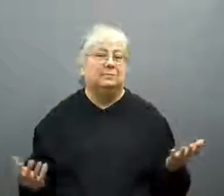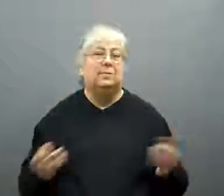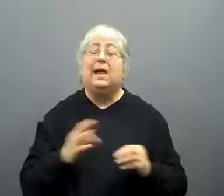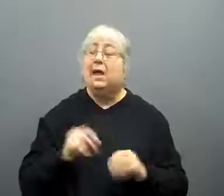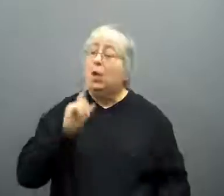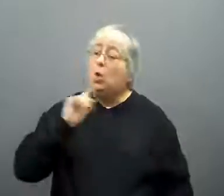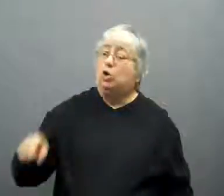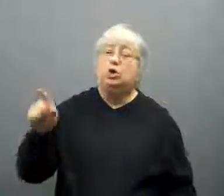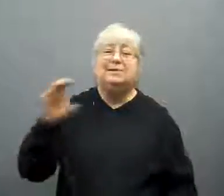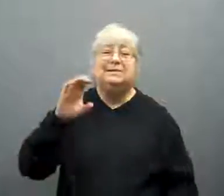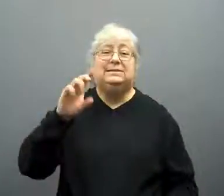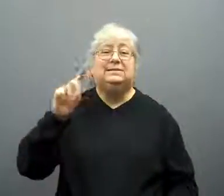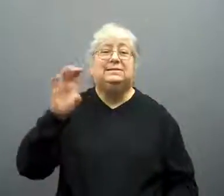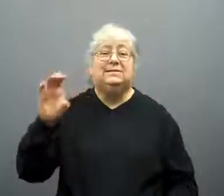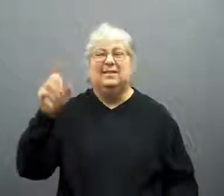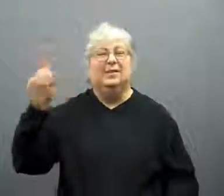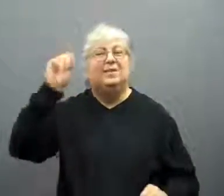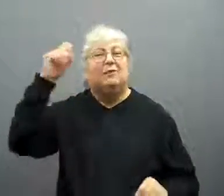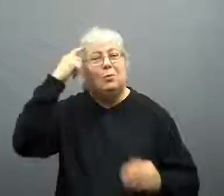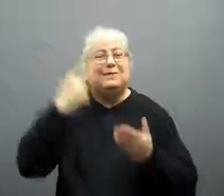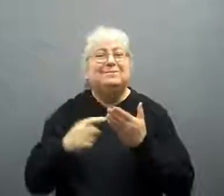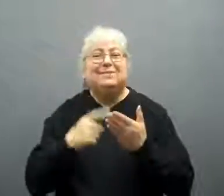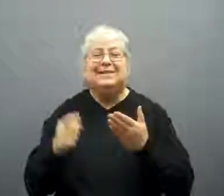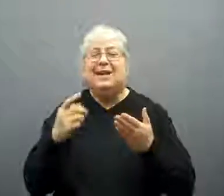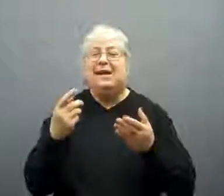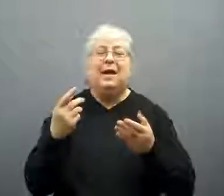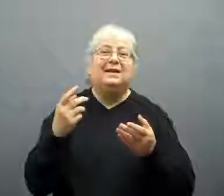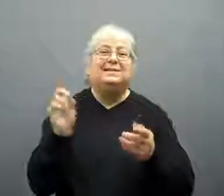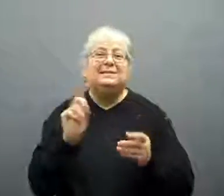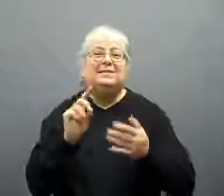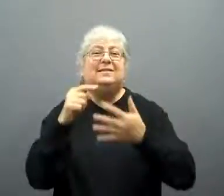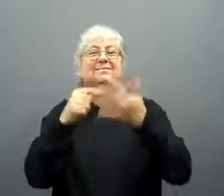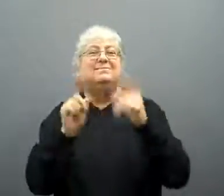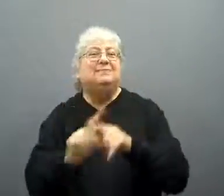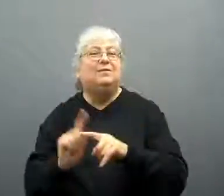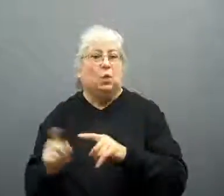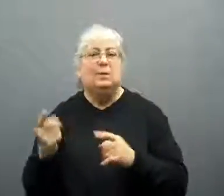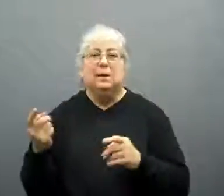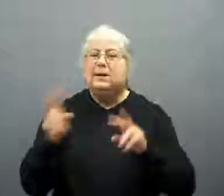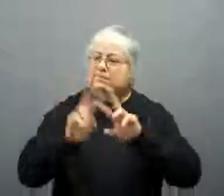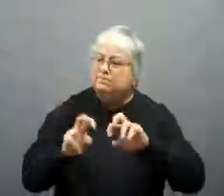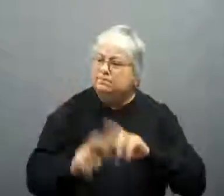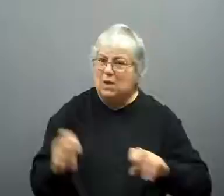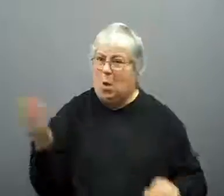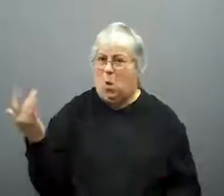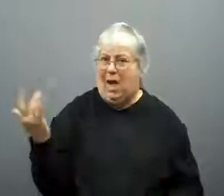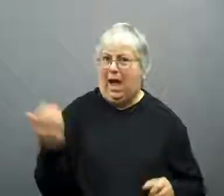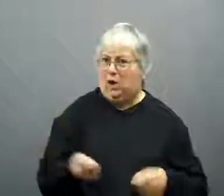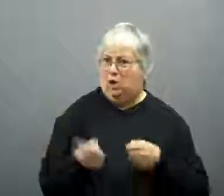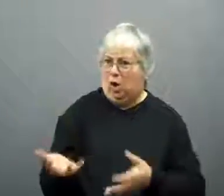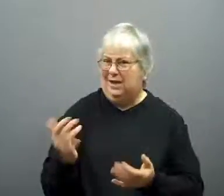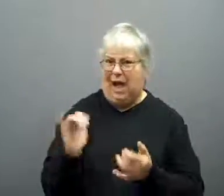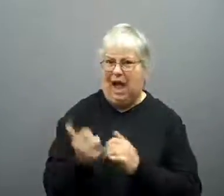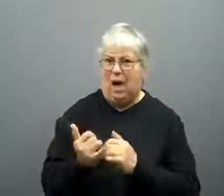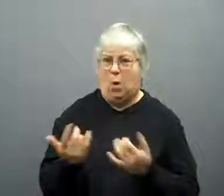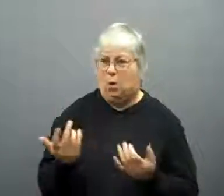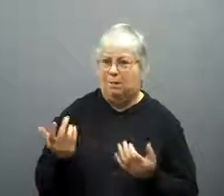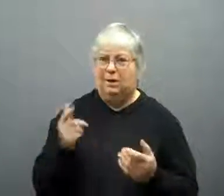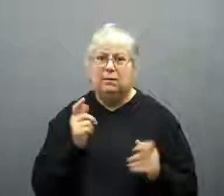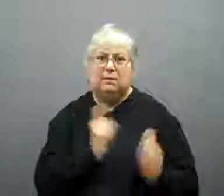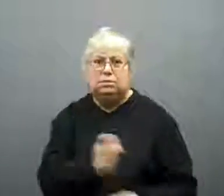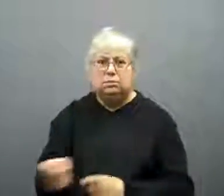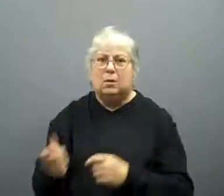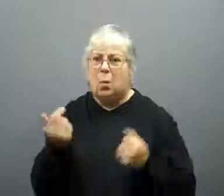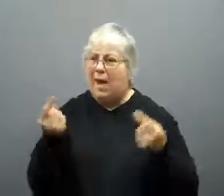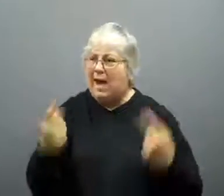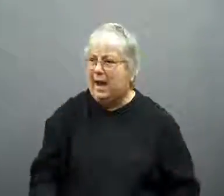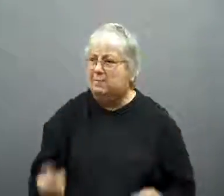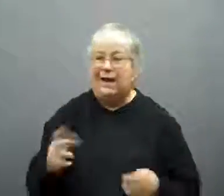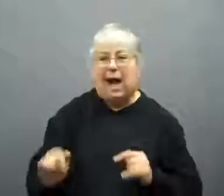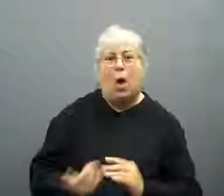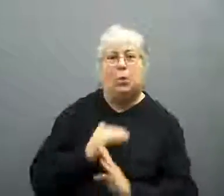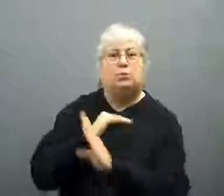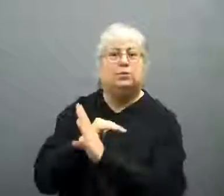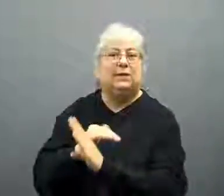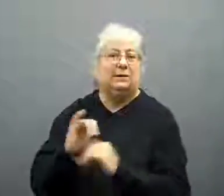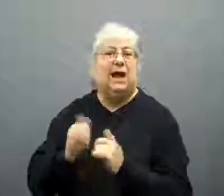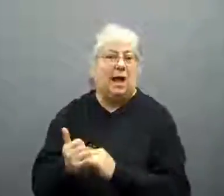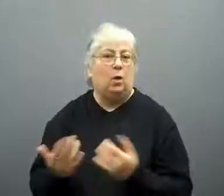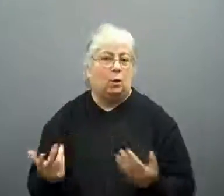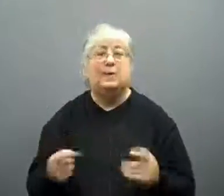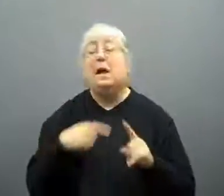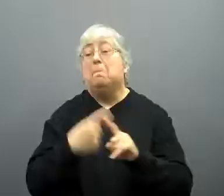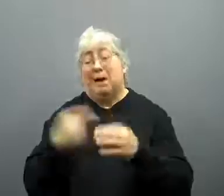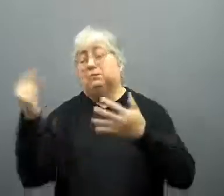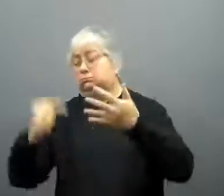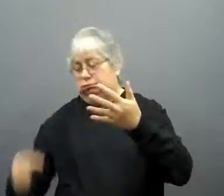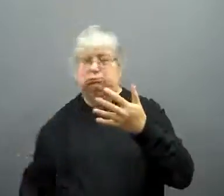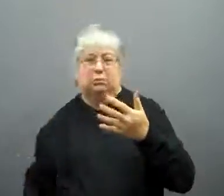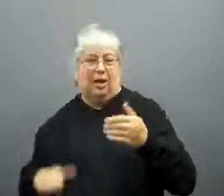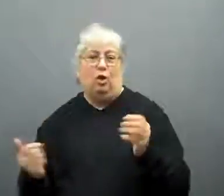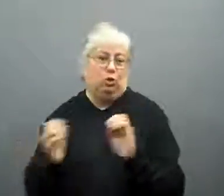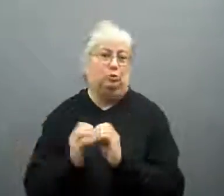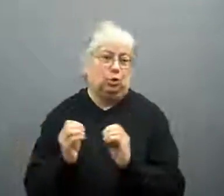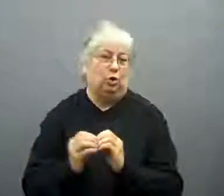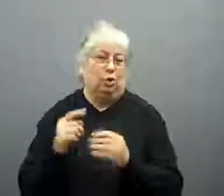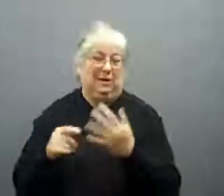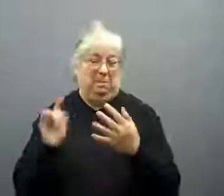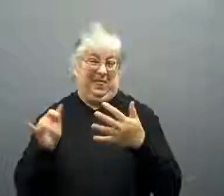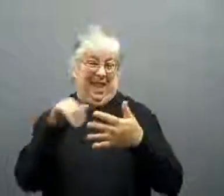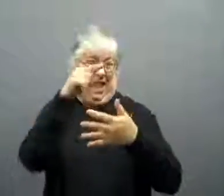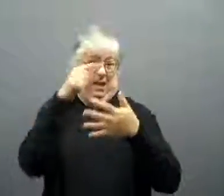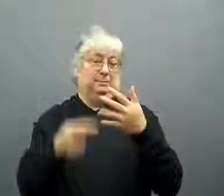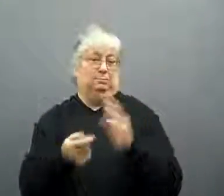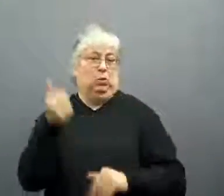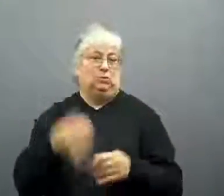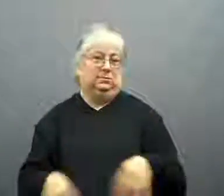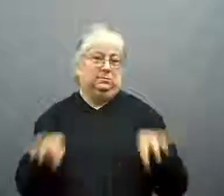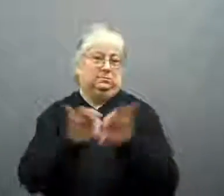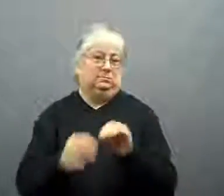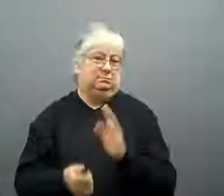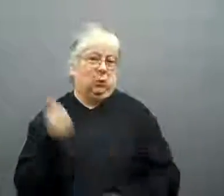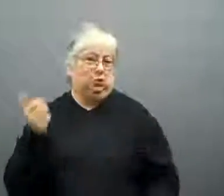The CDC was ordered to research the cause and prevention of gun violence.